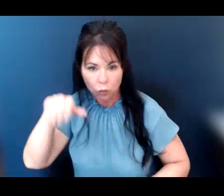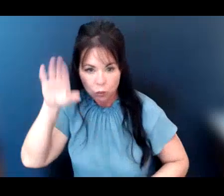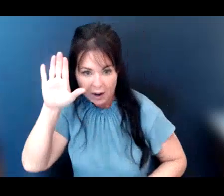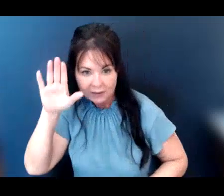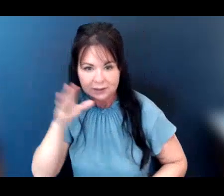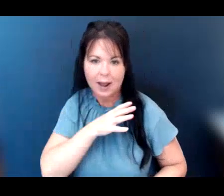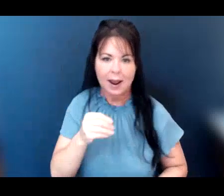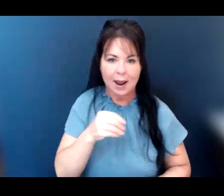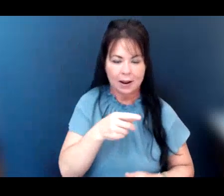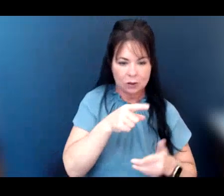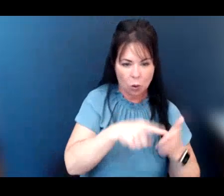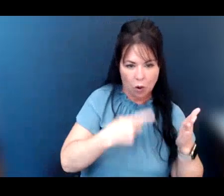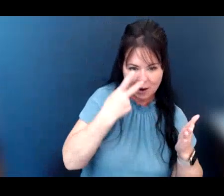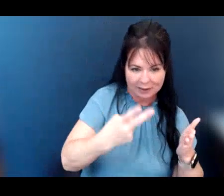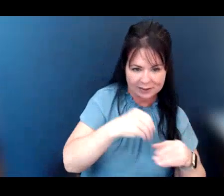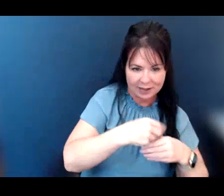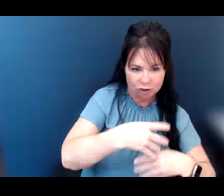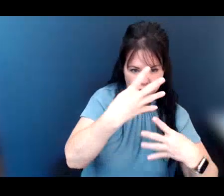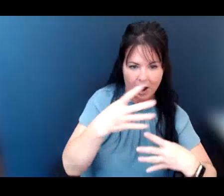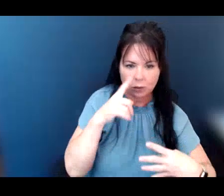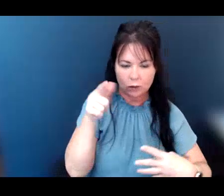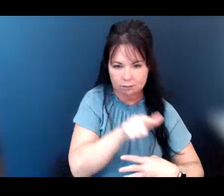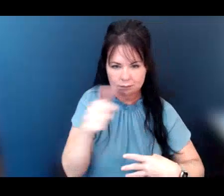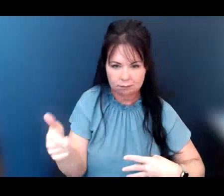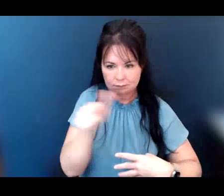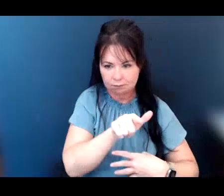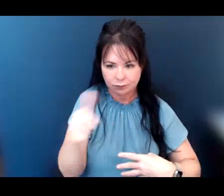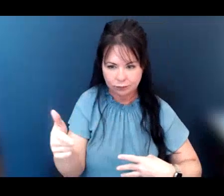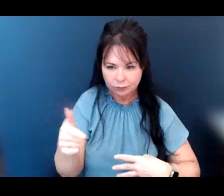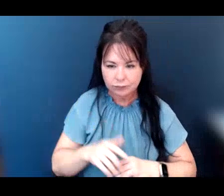let's see-- Robert Wallace. Yep.